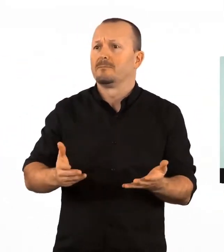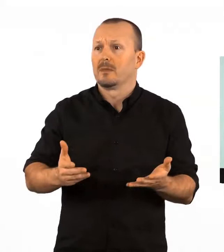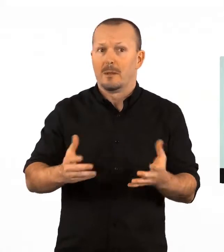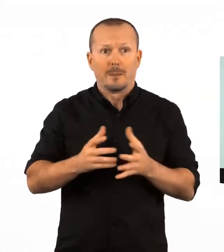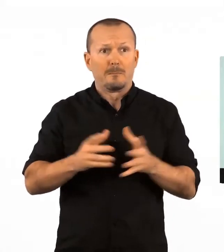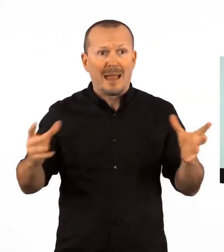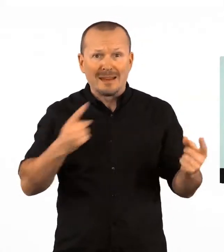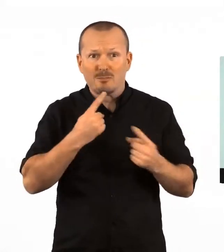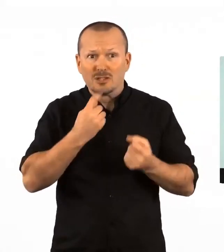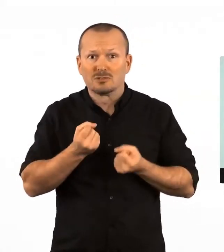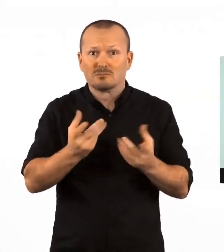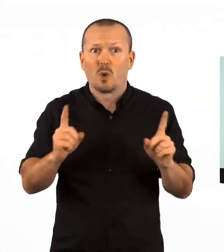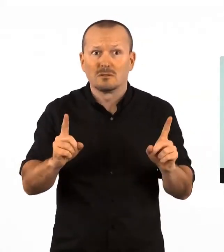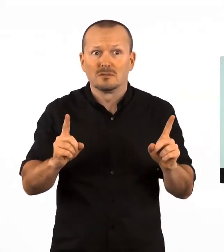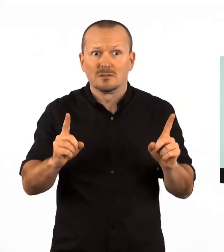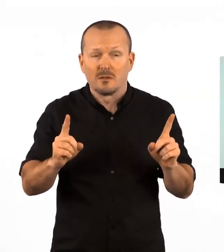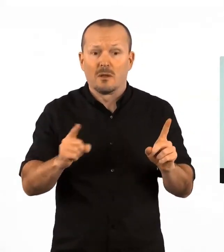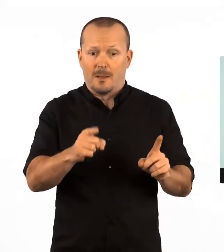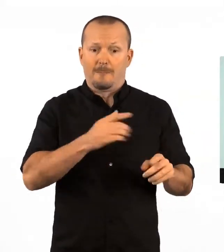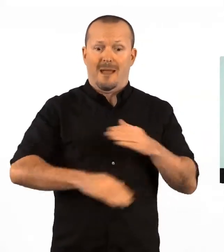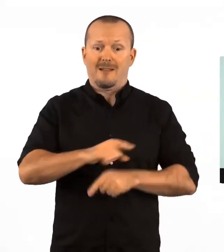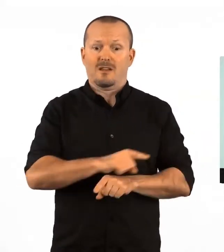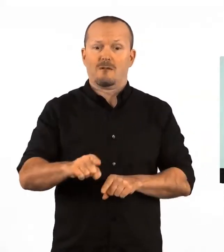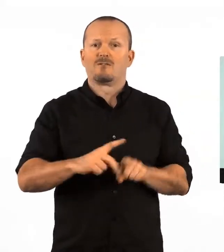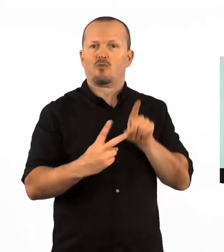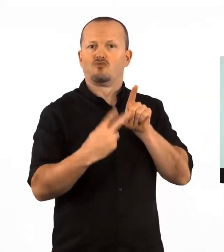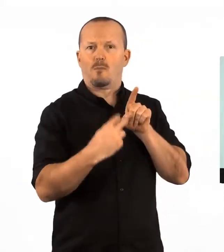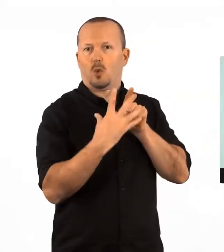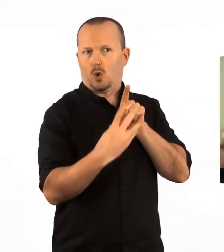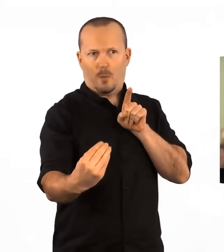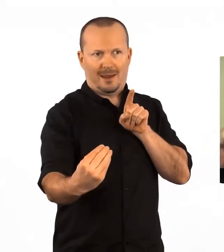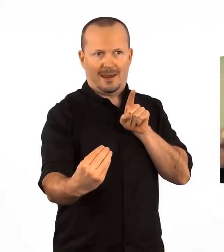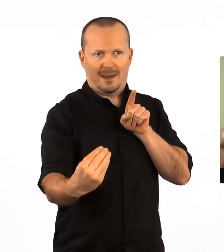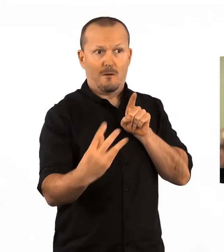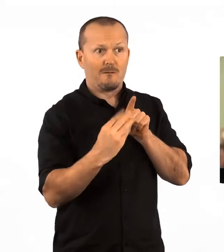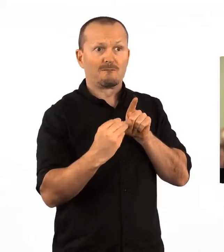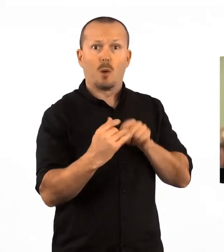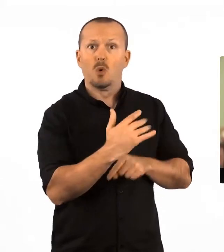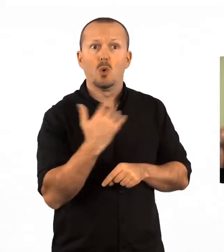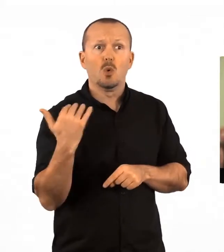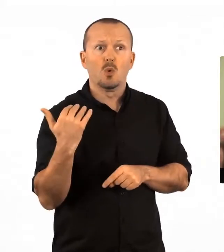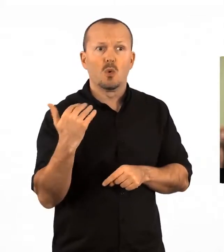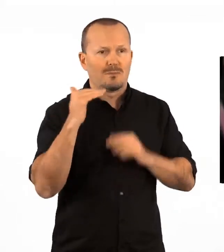The big take away message is, guess where they catch it? The kids catch it from us,